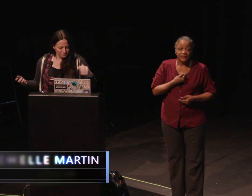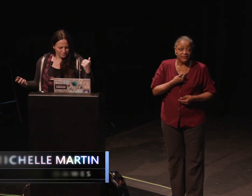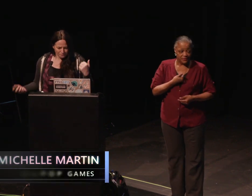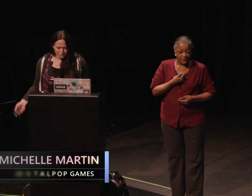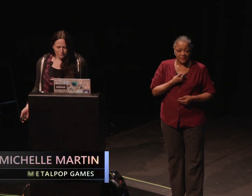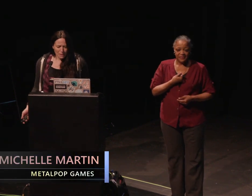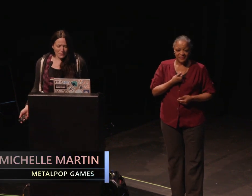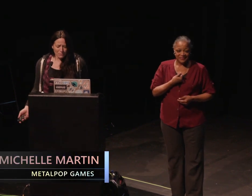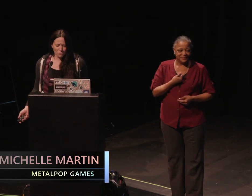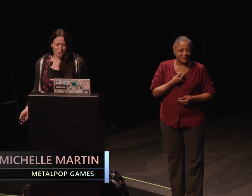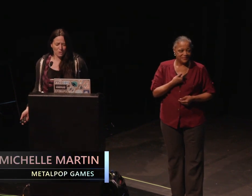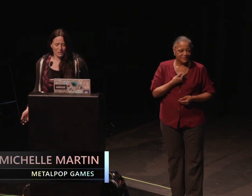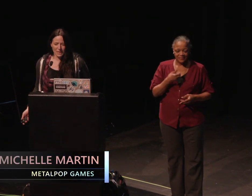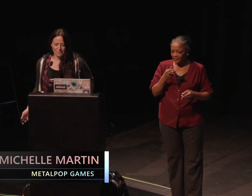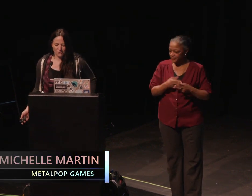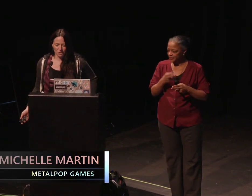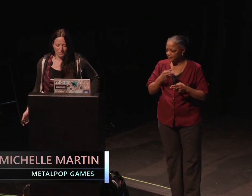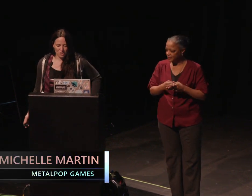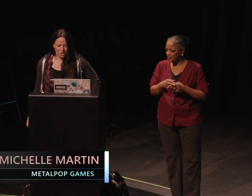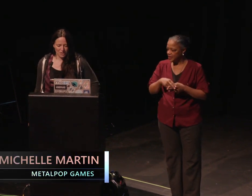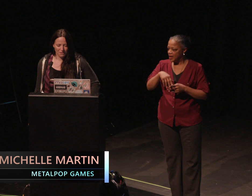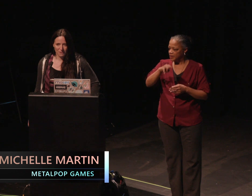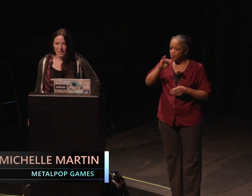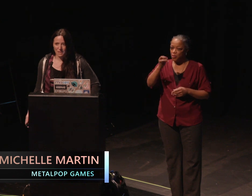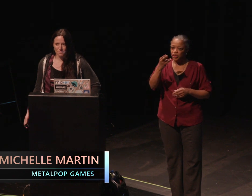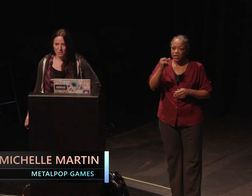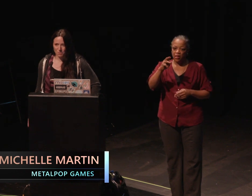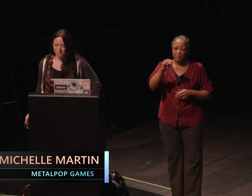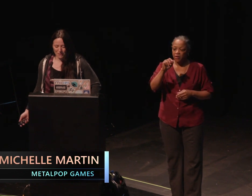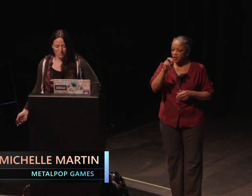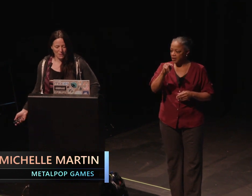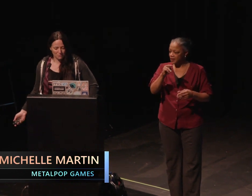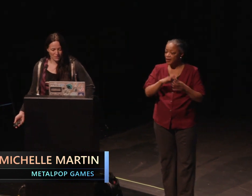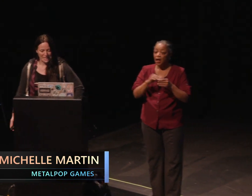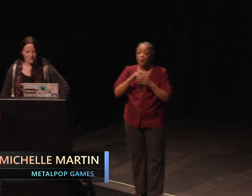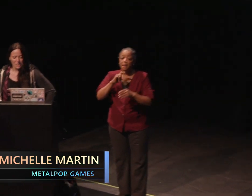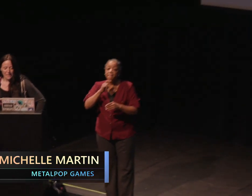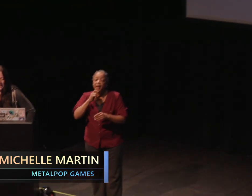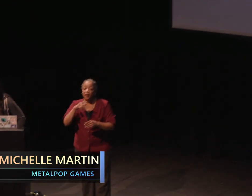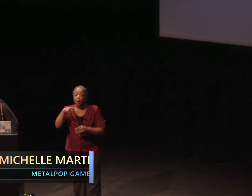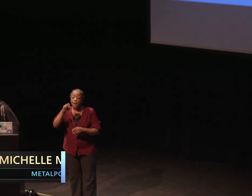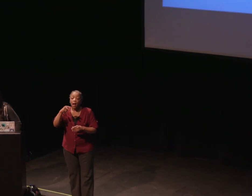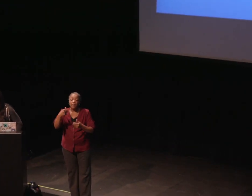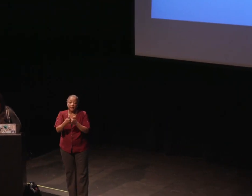I'm a Software Engineer at MetalPop Games right now.